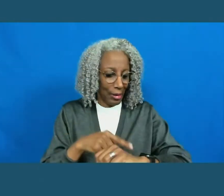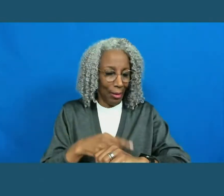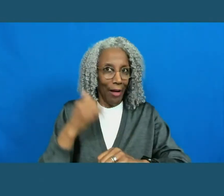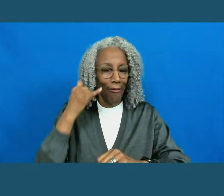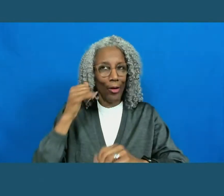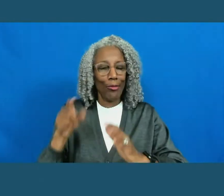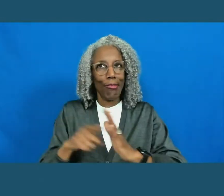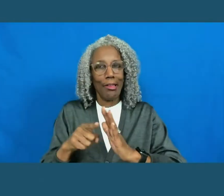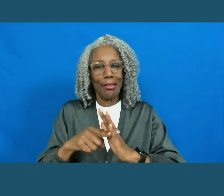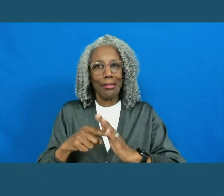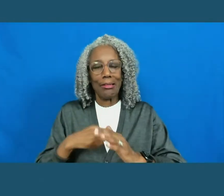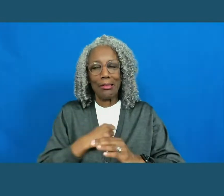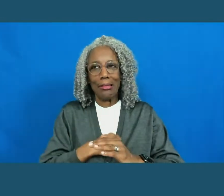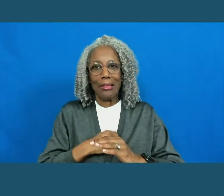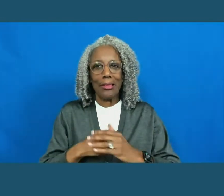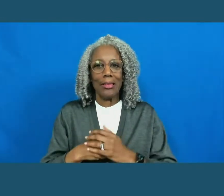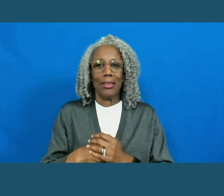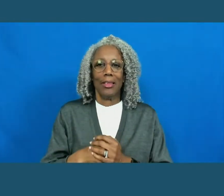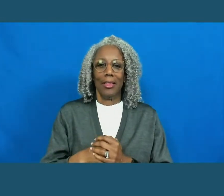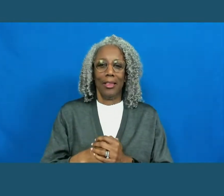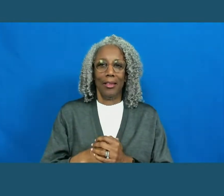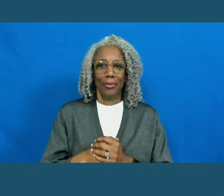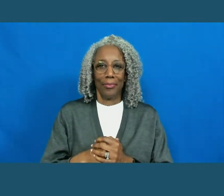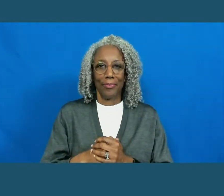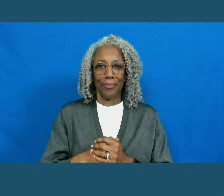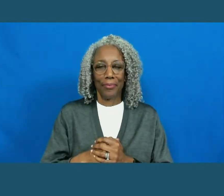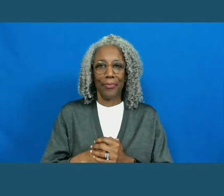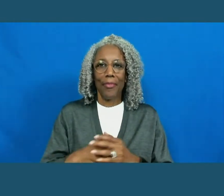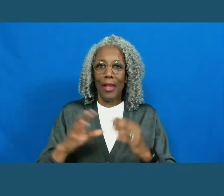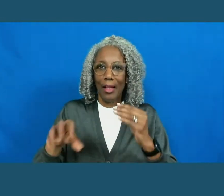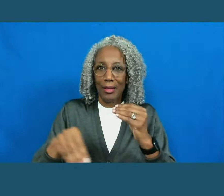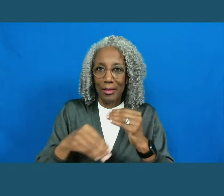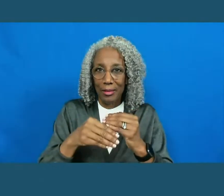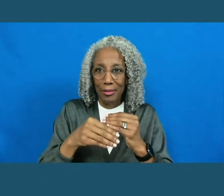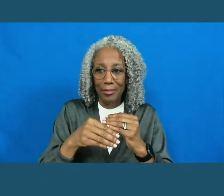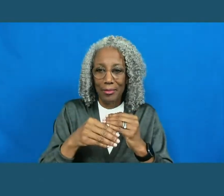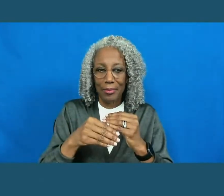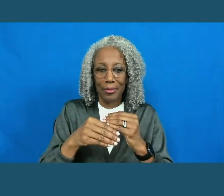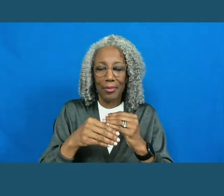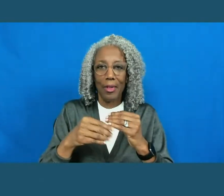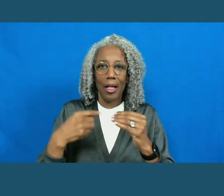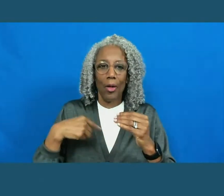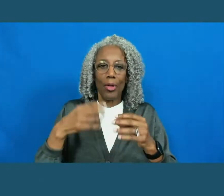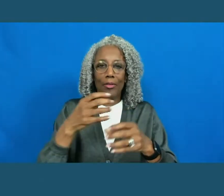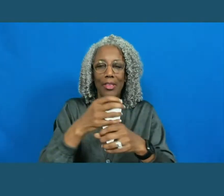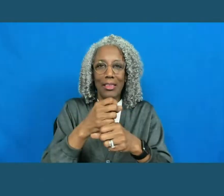Um And so, in addition, um Oh, my goodness. My phone is ringing